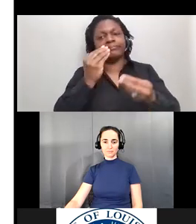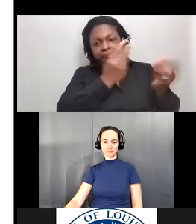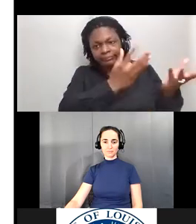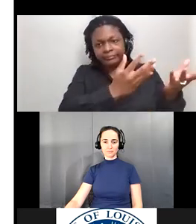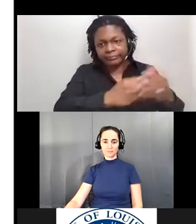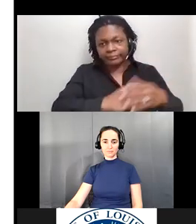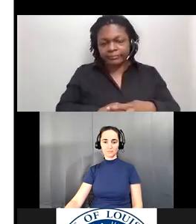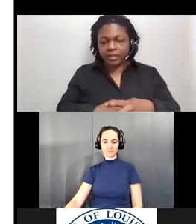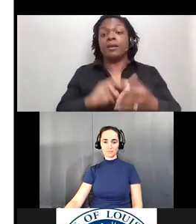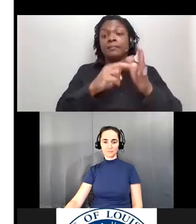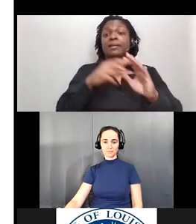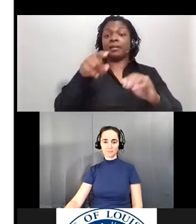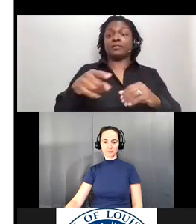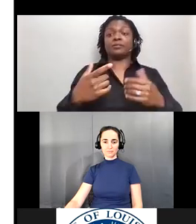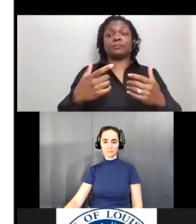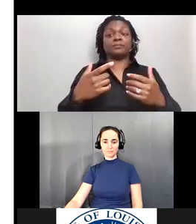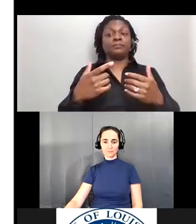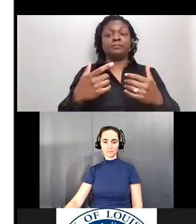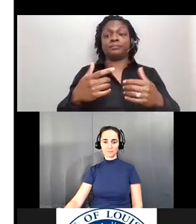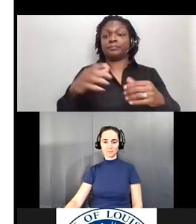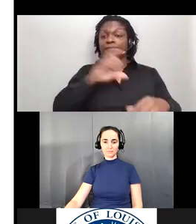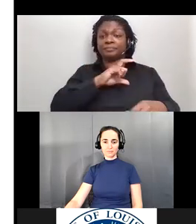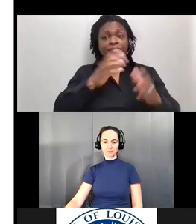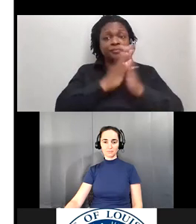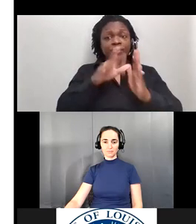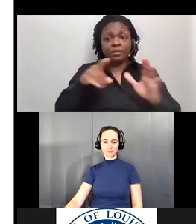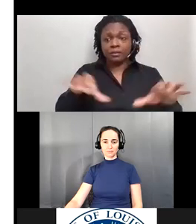with the police officers asking you to do on a lawful command, and you're doing those